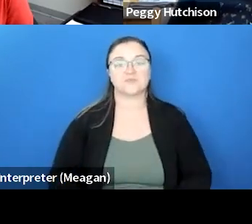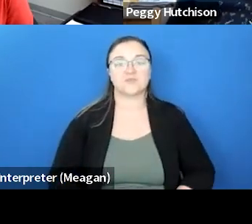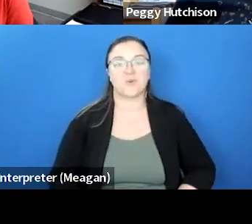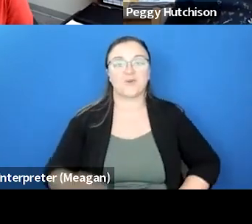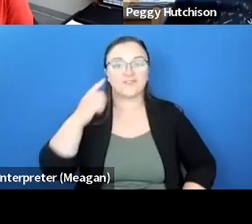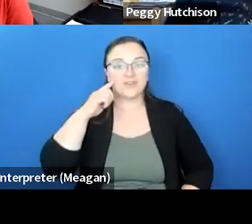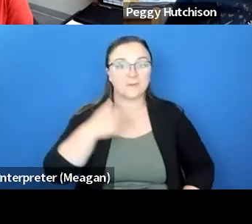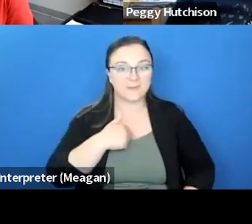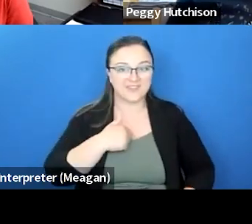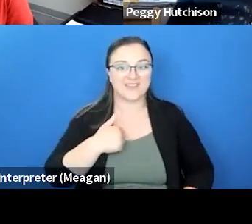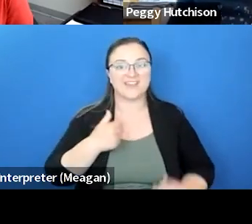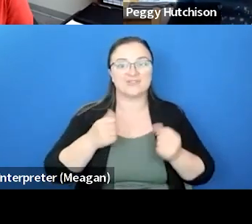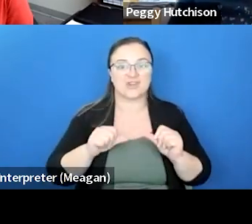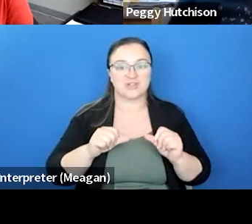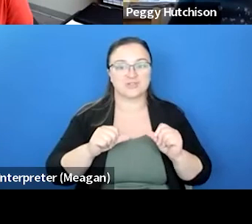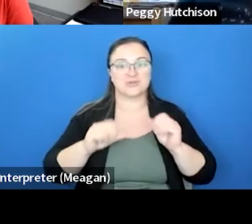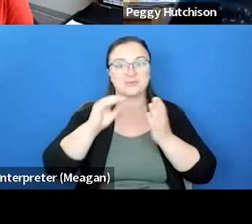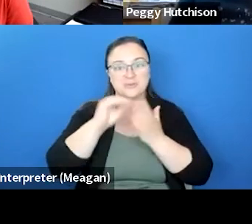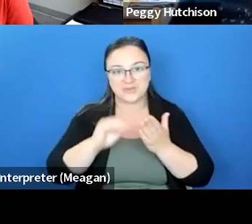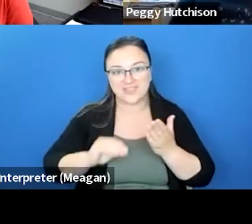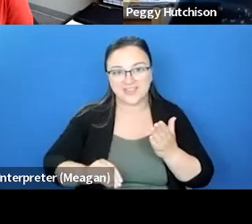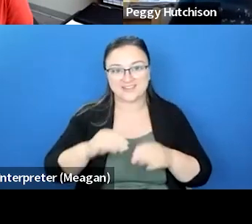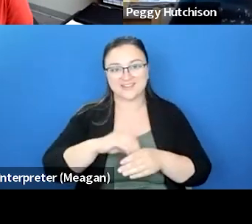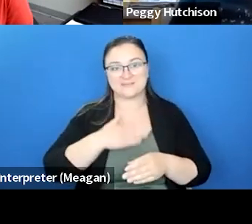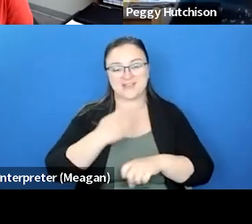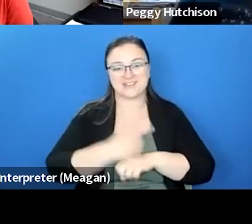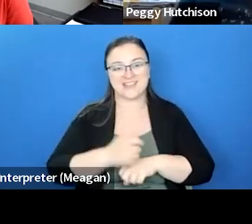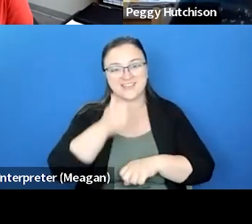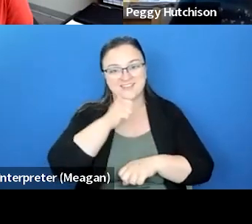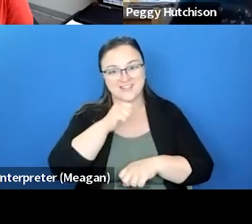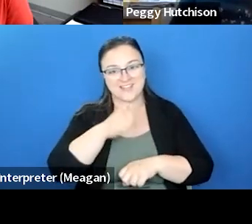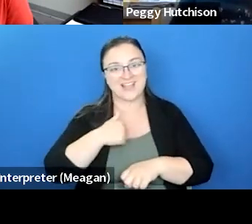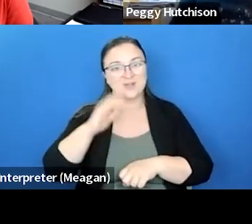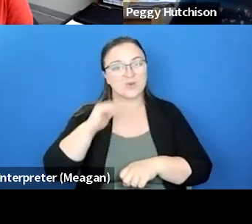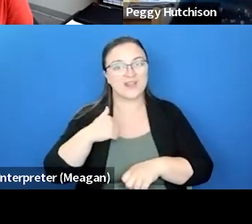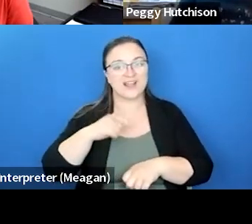I try and put those kinds of blocks in my day, every day. I know that I need to block first thing in the morning for thinking,